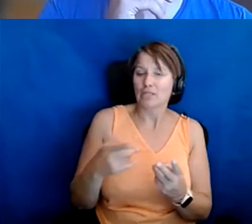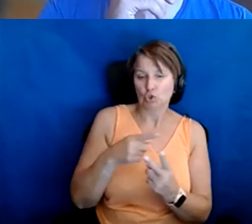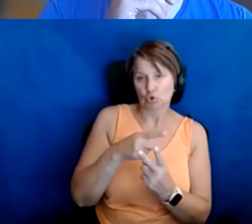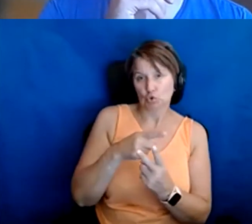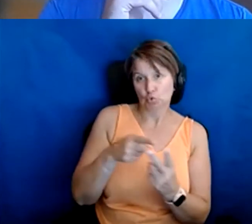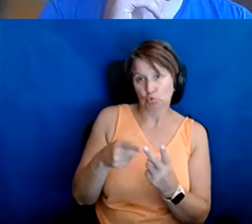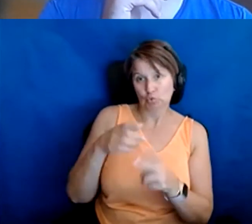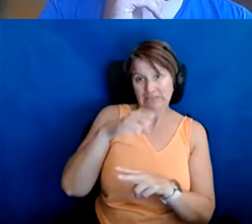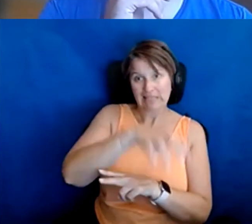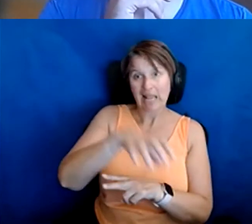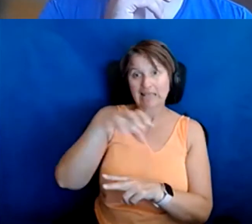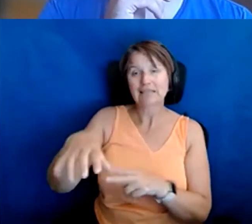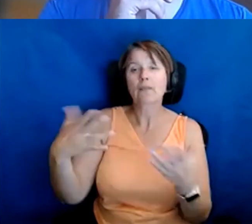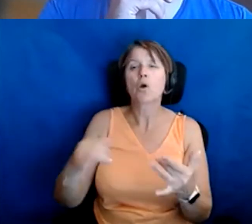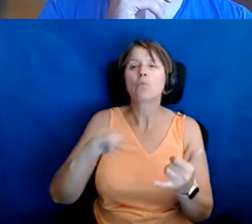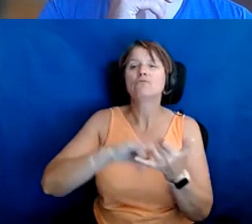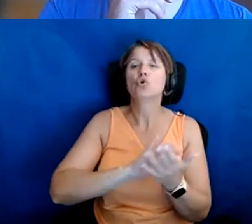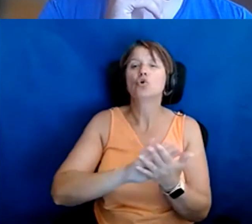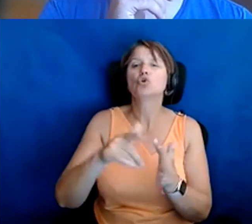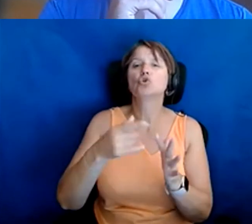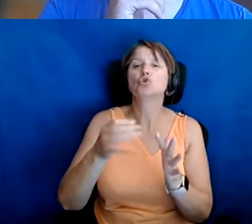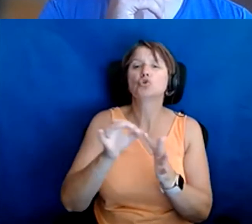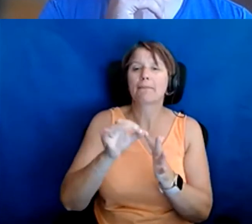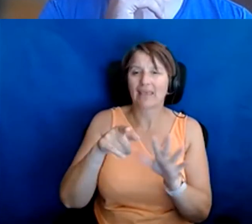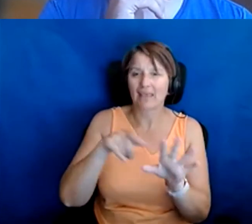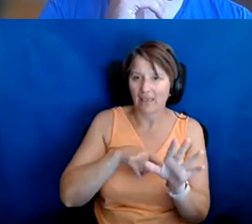the Sheppey project. And it's there's two